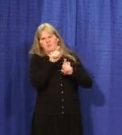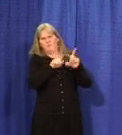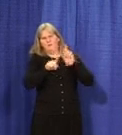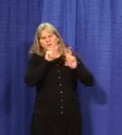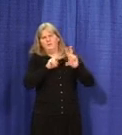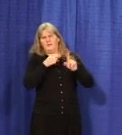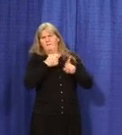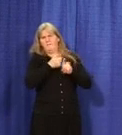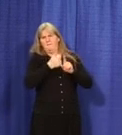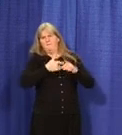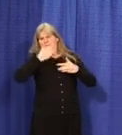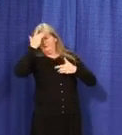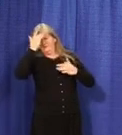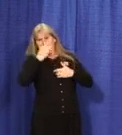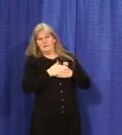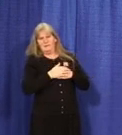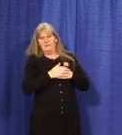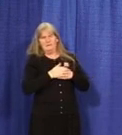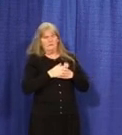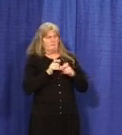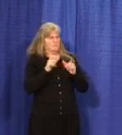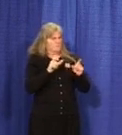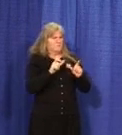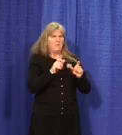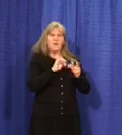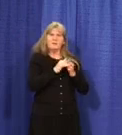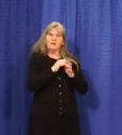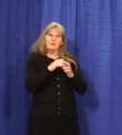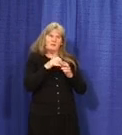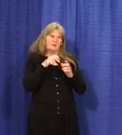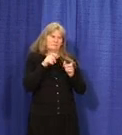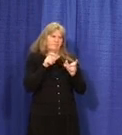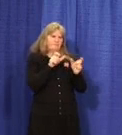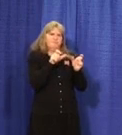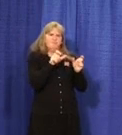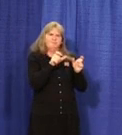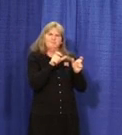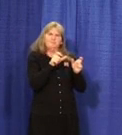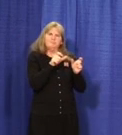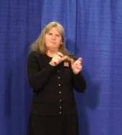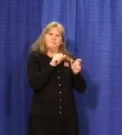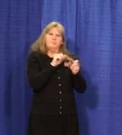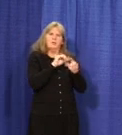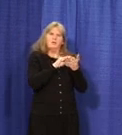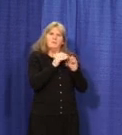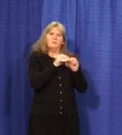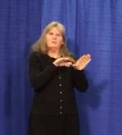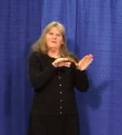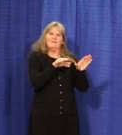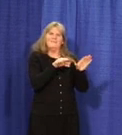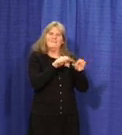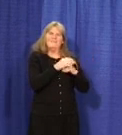This is how we will stay ahead of community spread. As I stated late last Friday, I